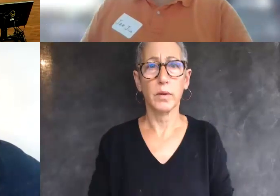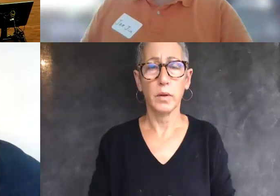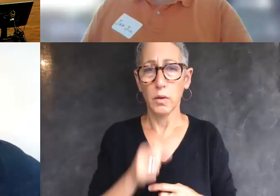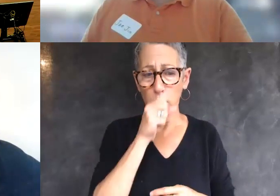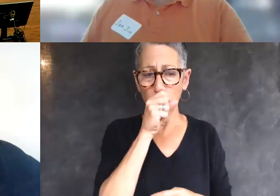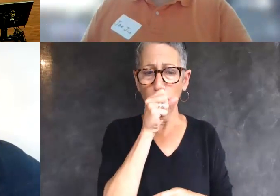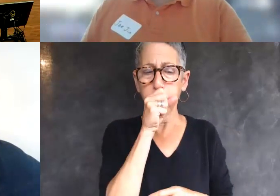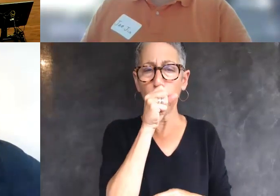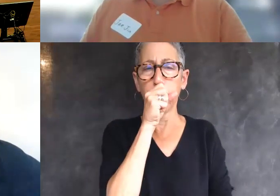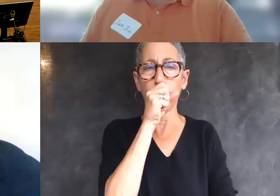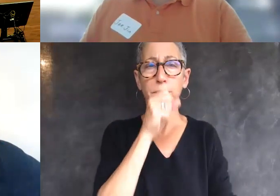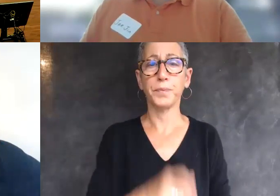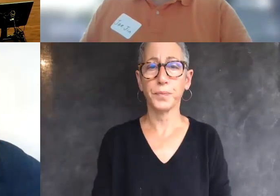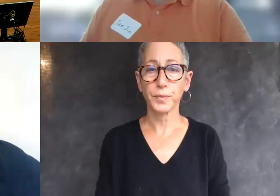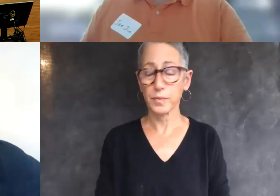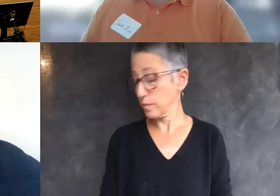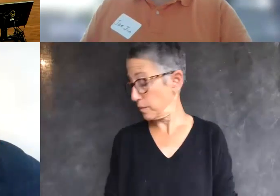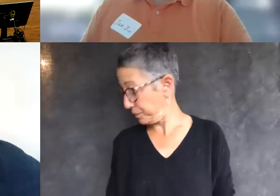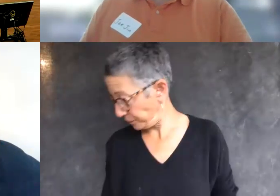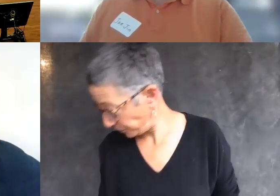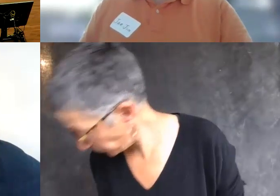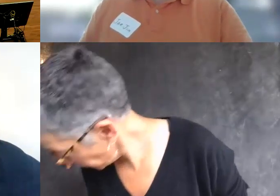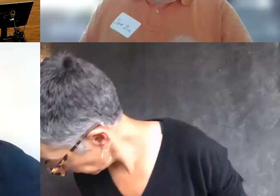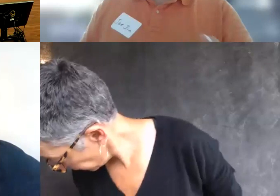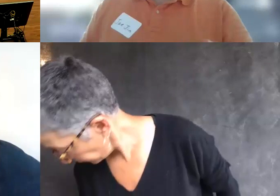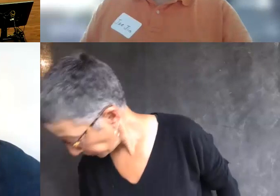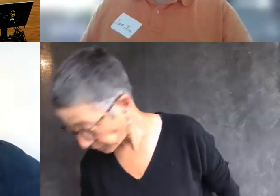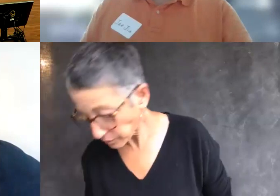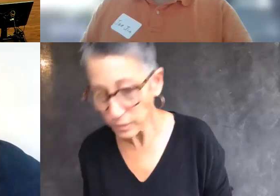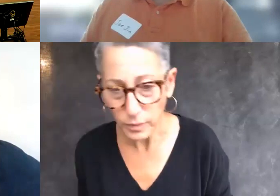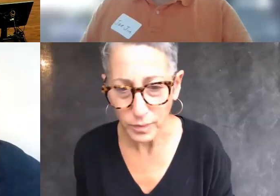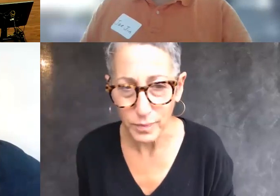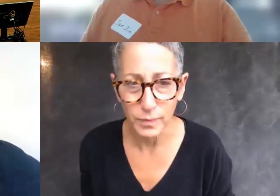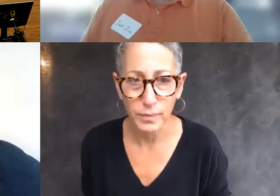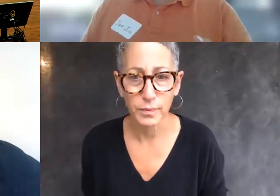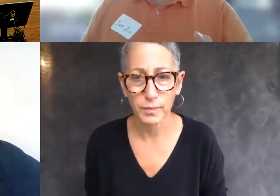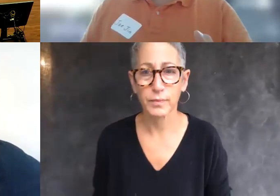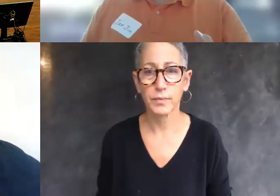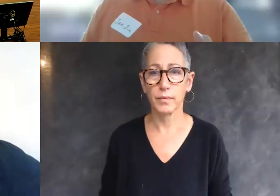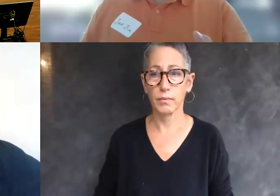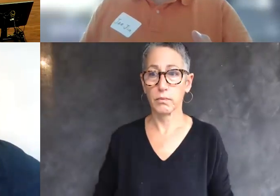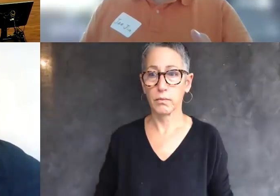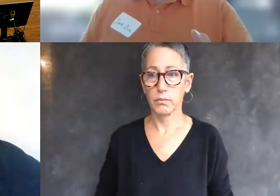like we're having today. So thank you all for sharing your definitions. And kind of